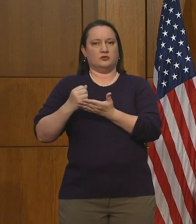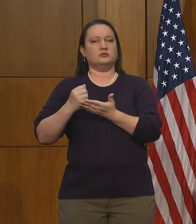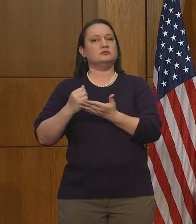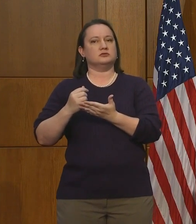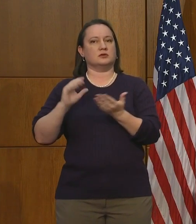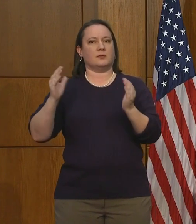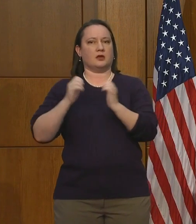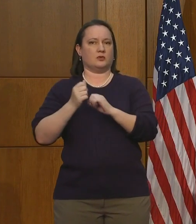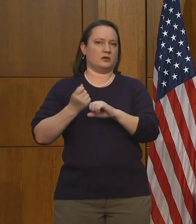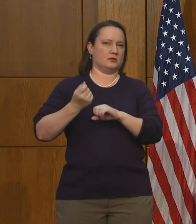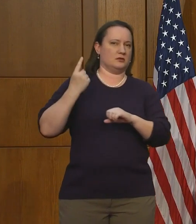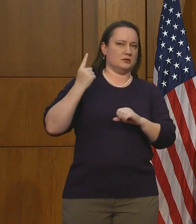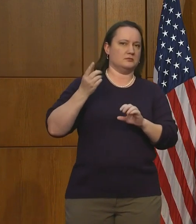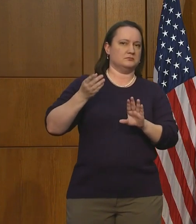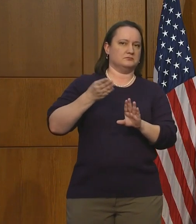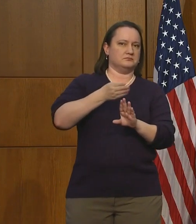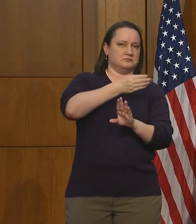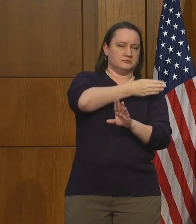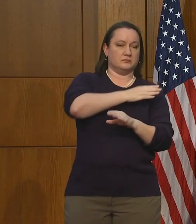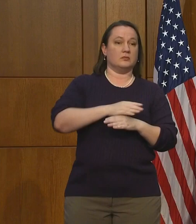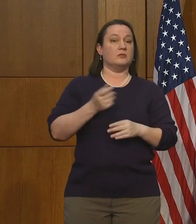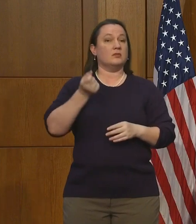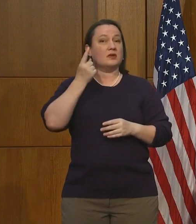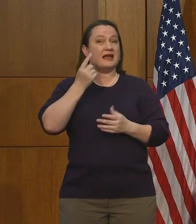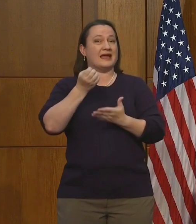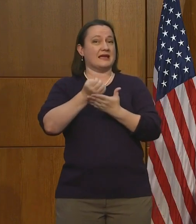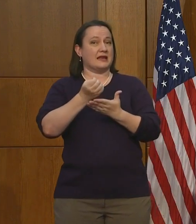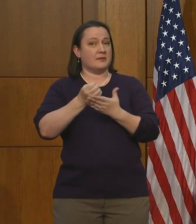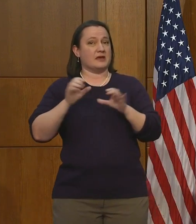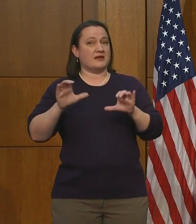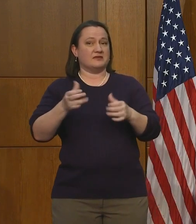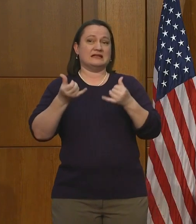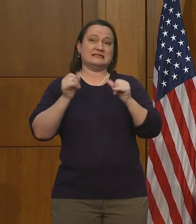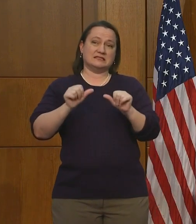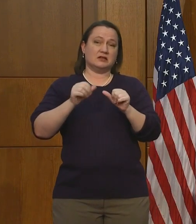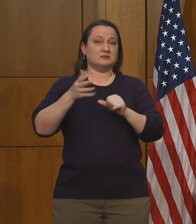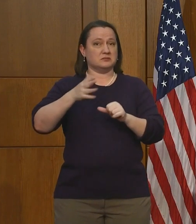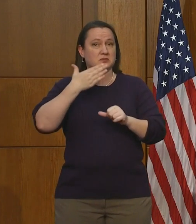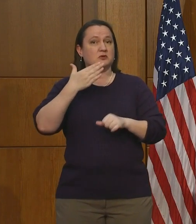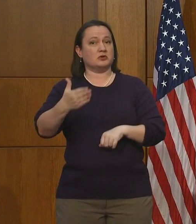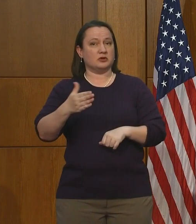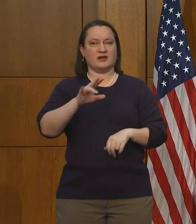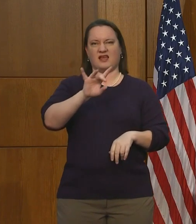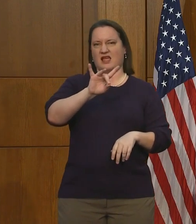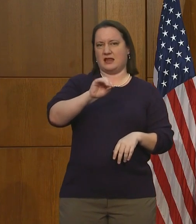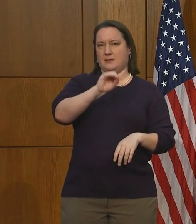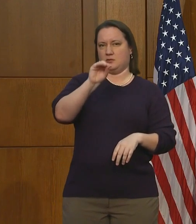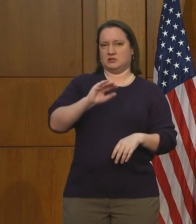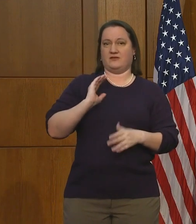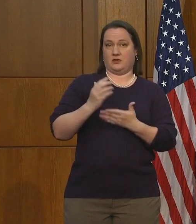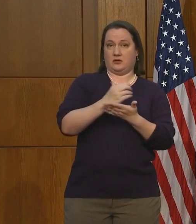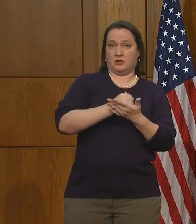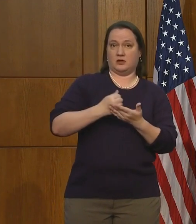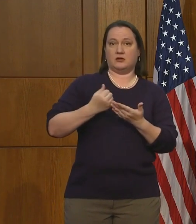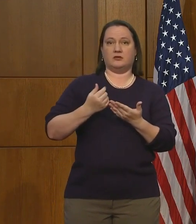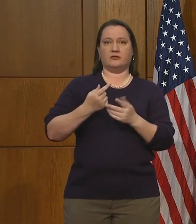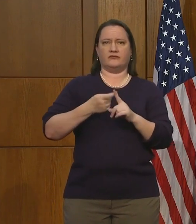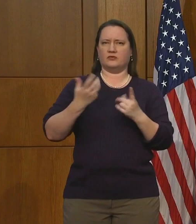IN REVENUES FOR THE MONTH BUT ECONOMIC ACTIVITY IN THE COMMONWEALTH HELD UP WELL